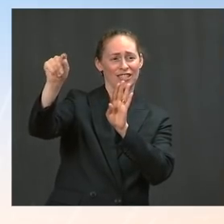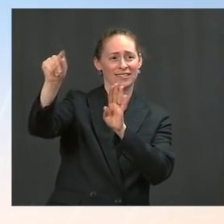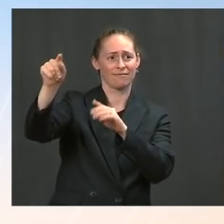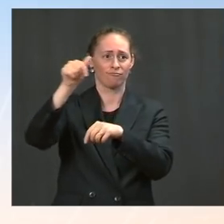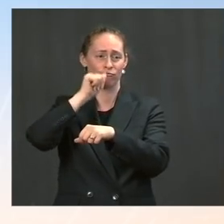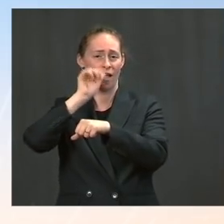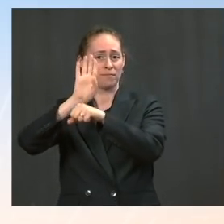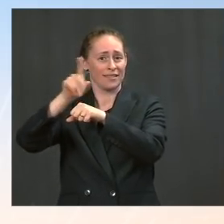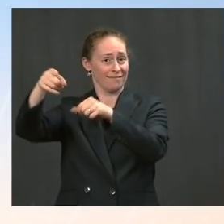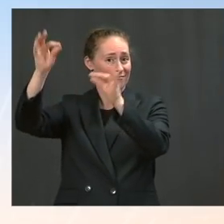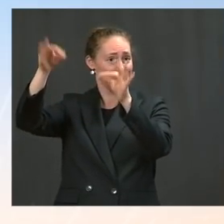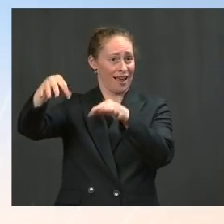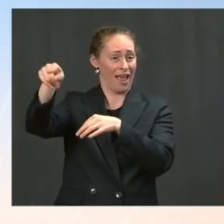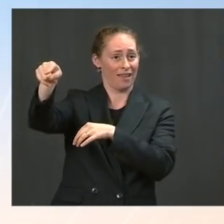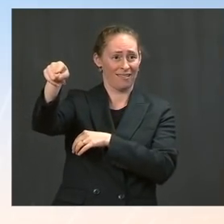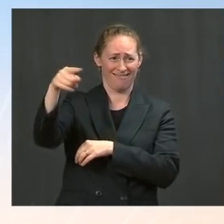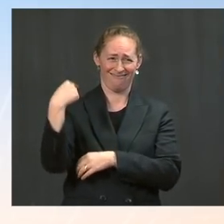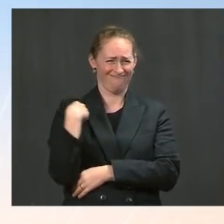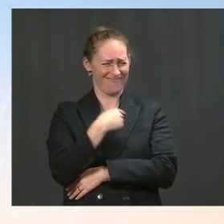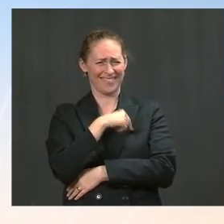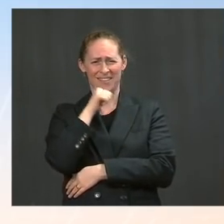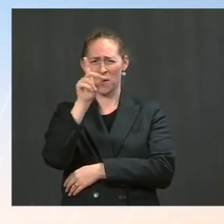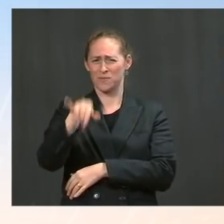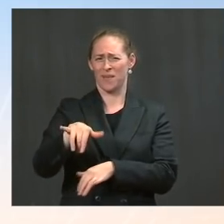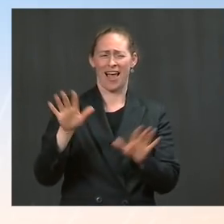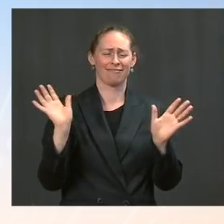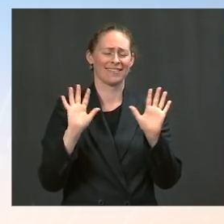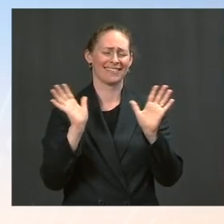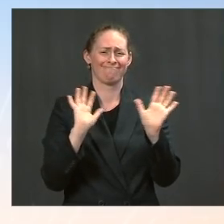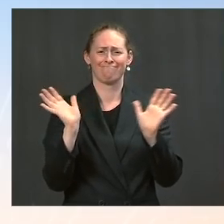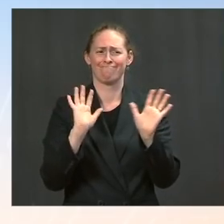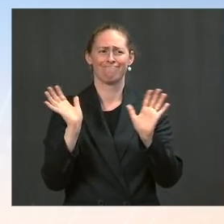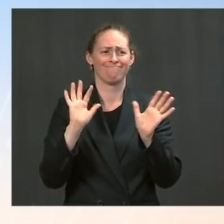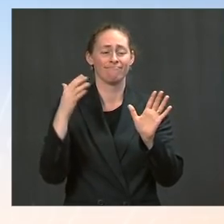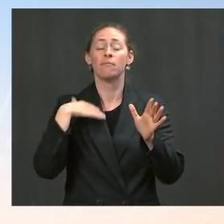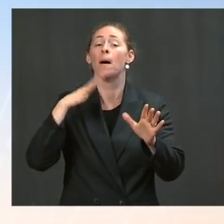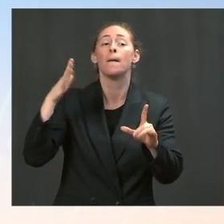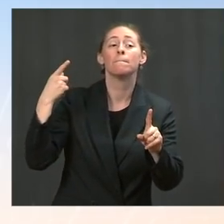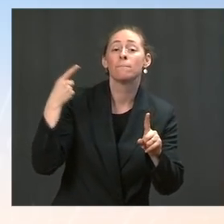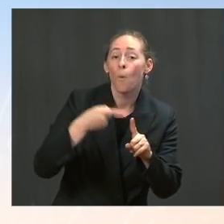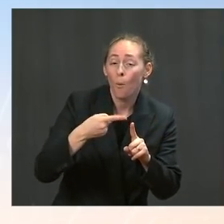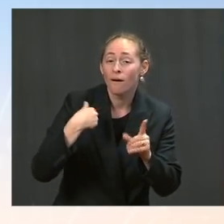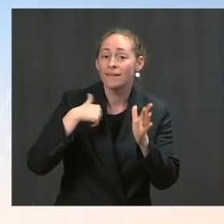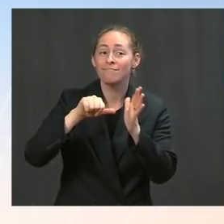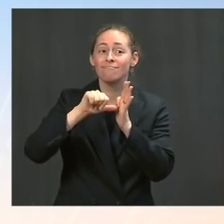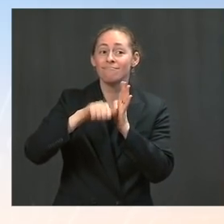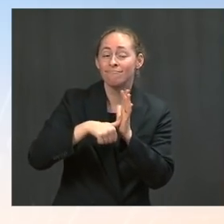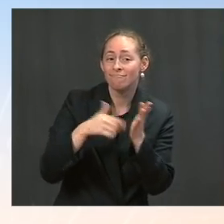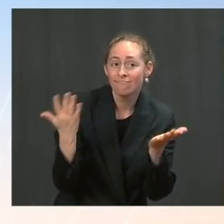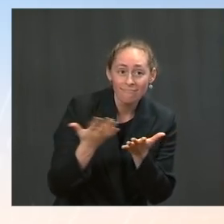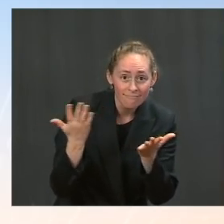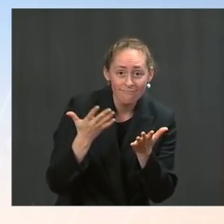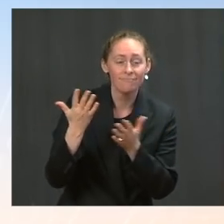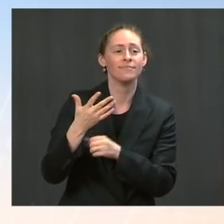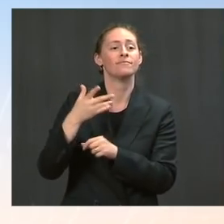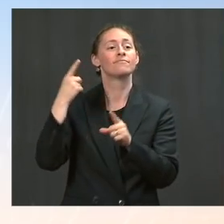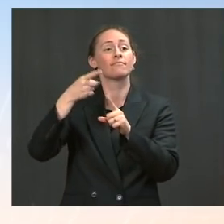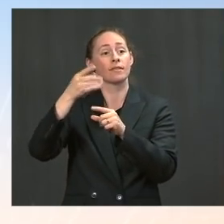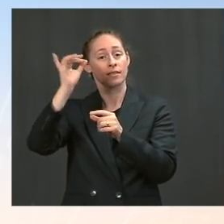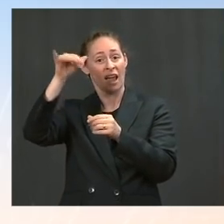about what information should be on their platform. Our point is that there is information that is leading to people not taking the vaccine,